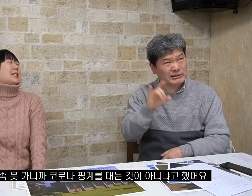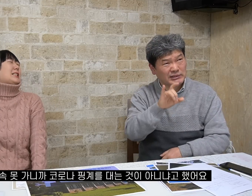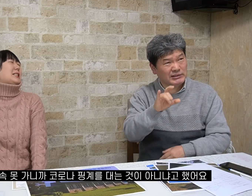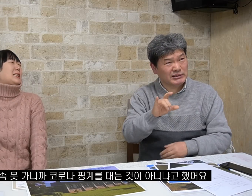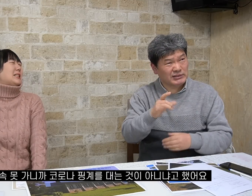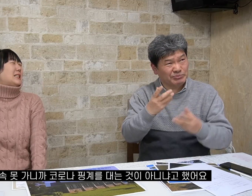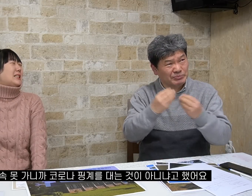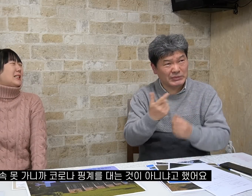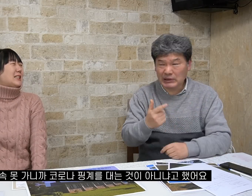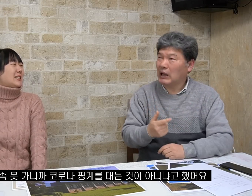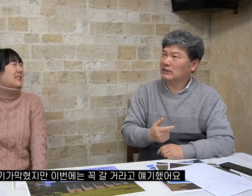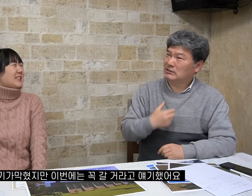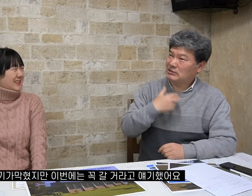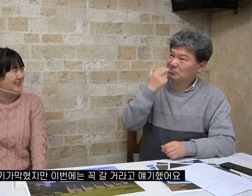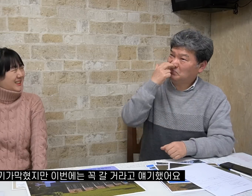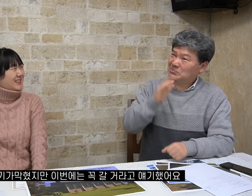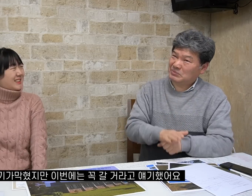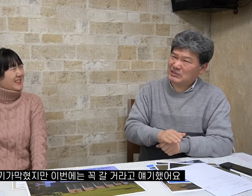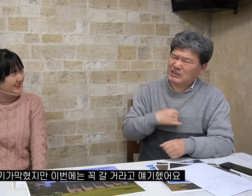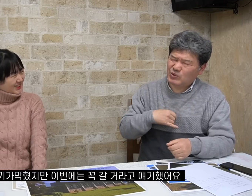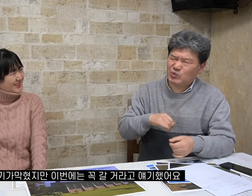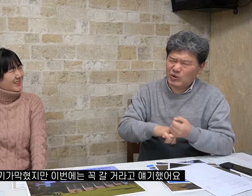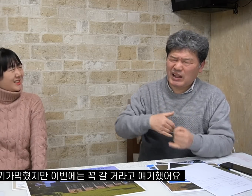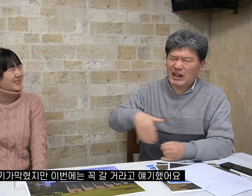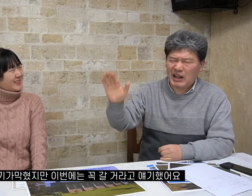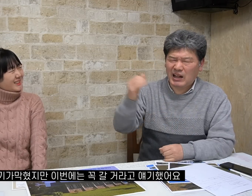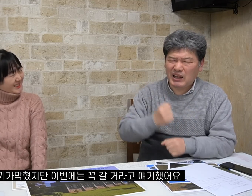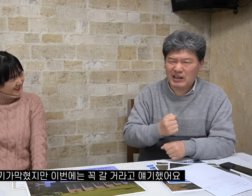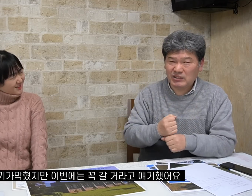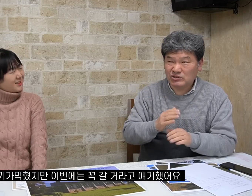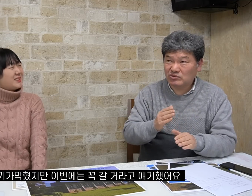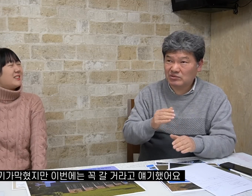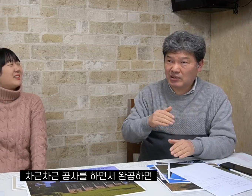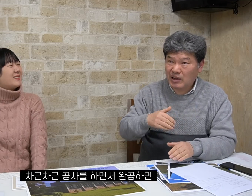they asked me if I was using Corona as an excuse. It was amazing, but I said I would definitely go this time.